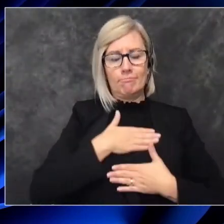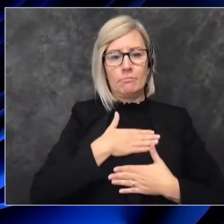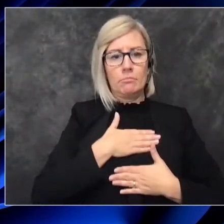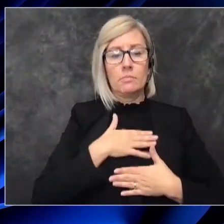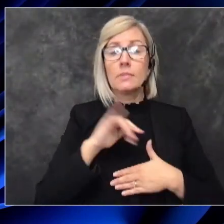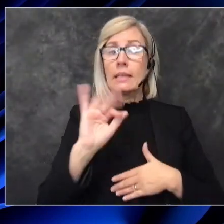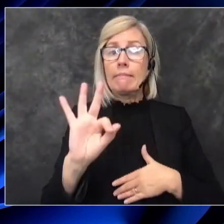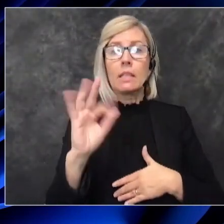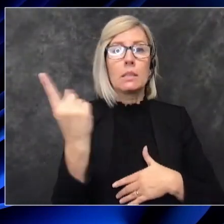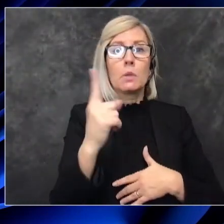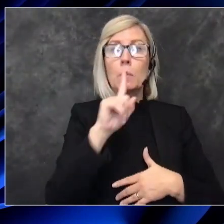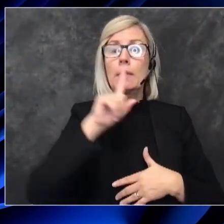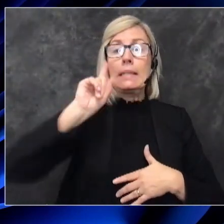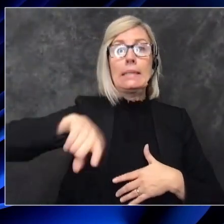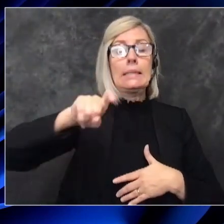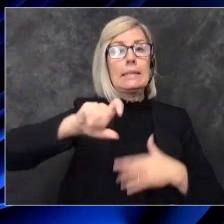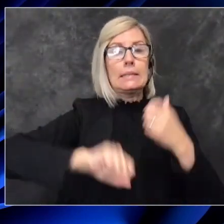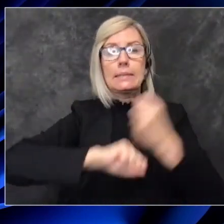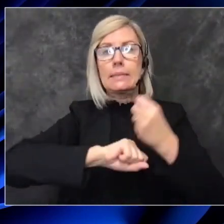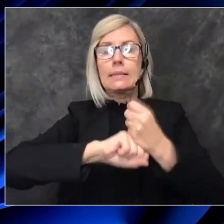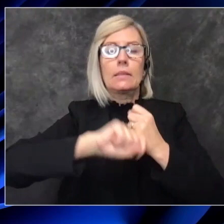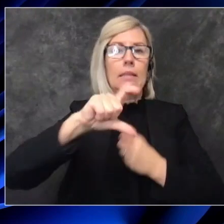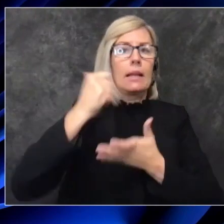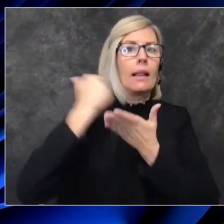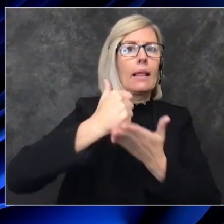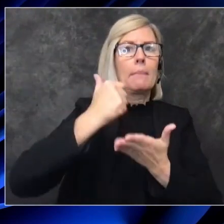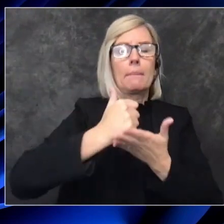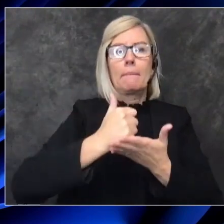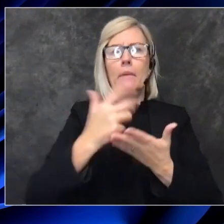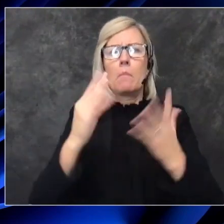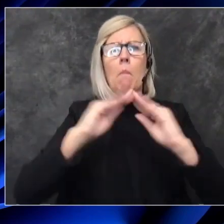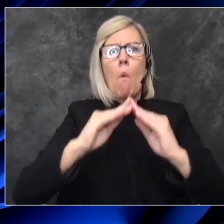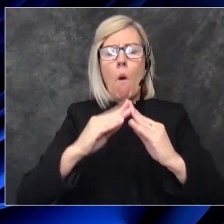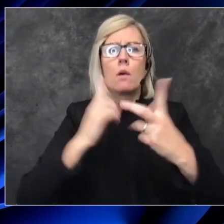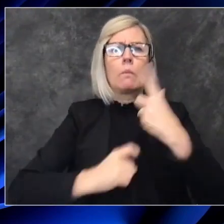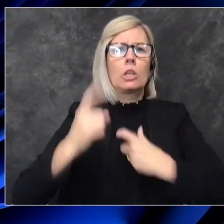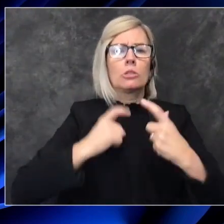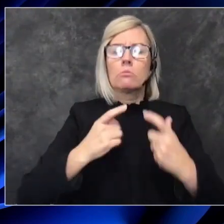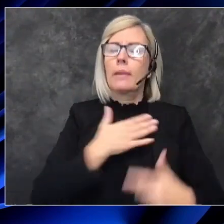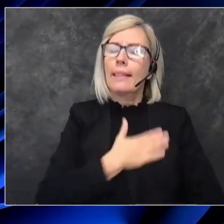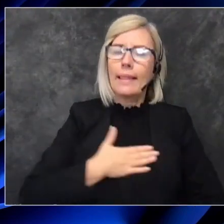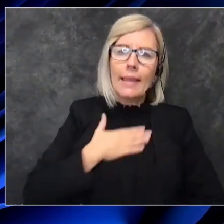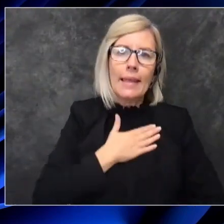need support on you need help You've got more questions. Please do not be afraid to reach out to us.